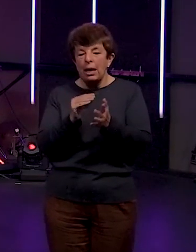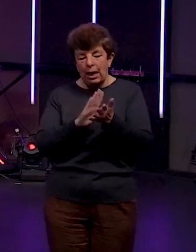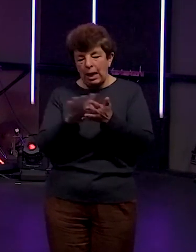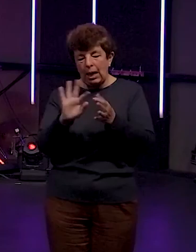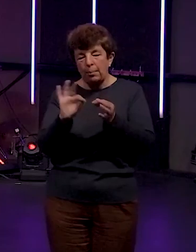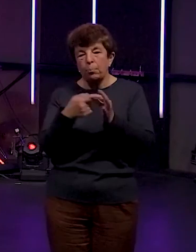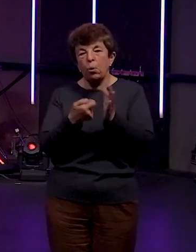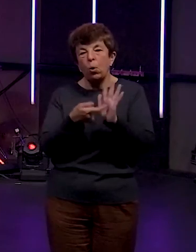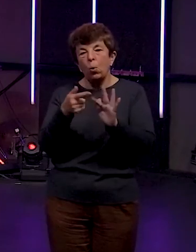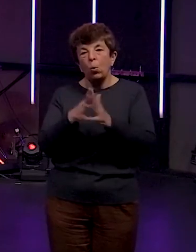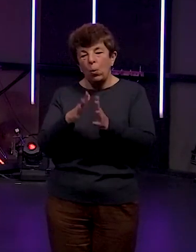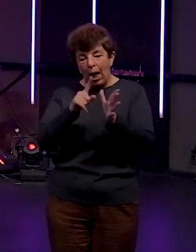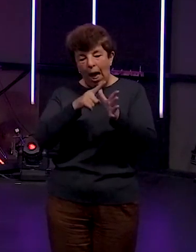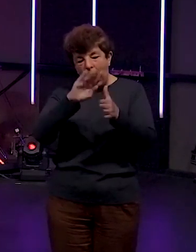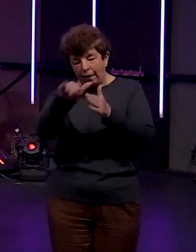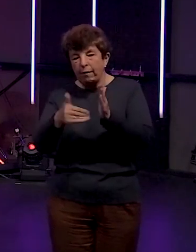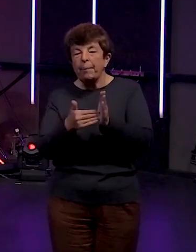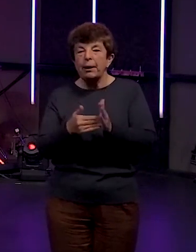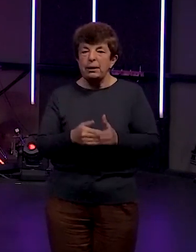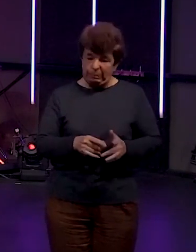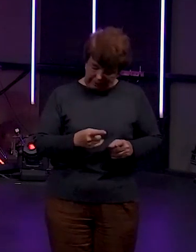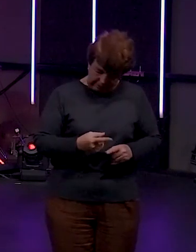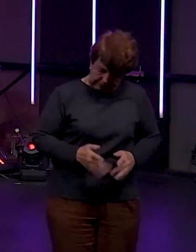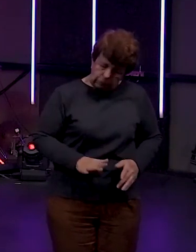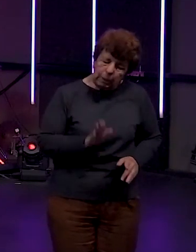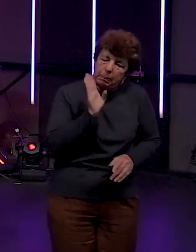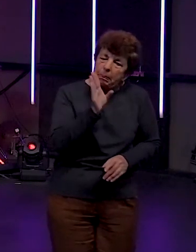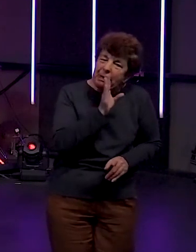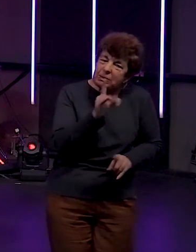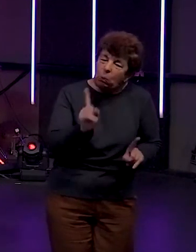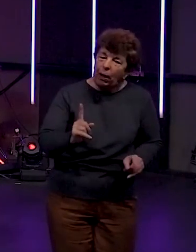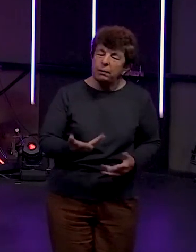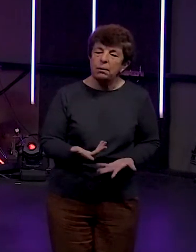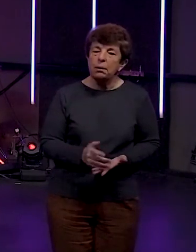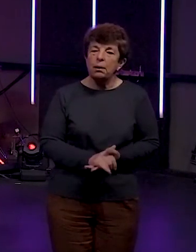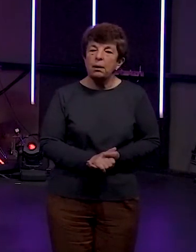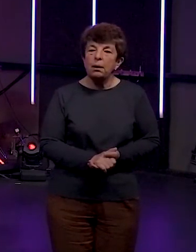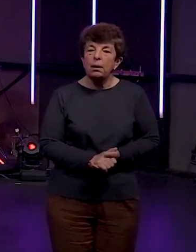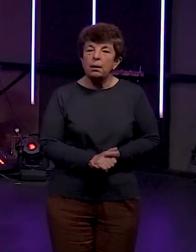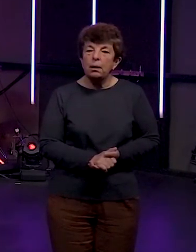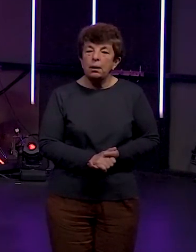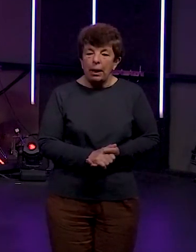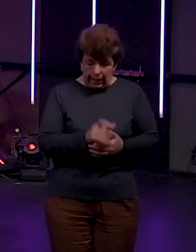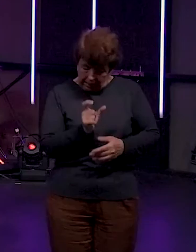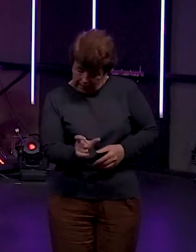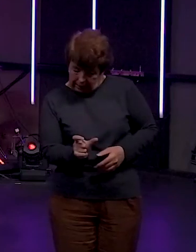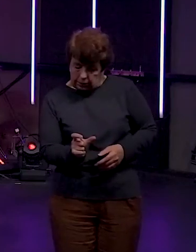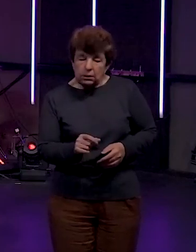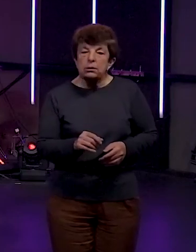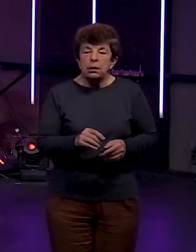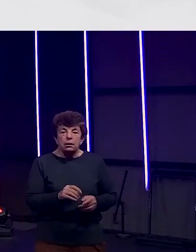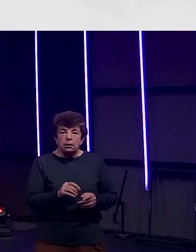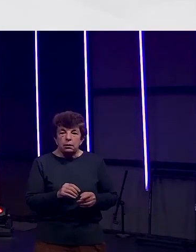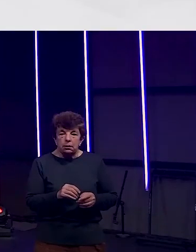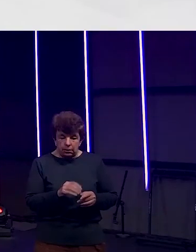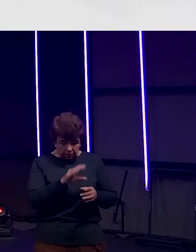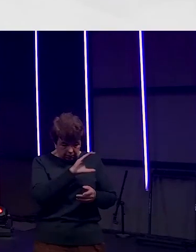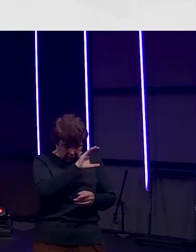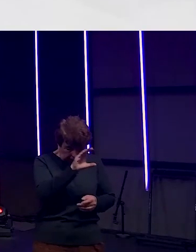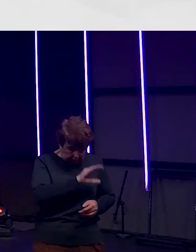But what we also miss in our English version is this - that each section starts off with the